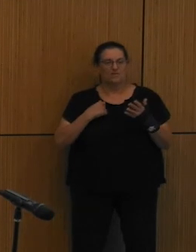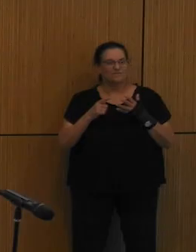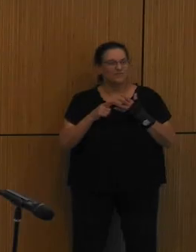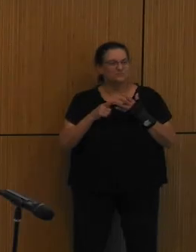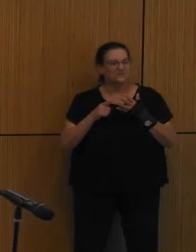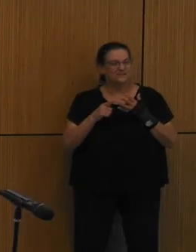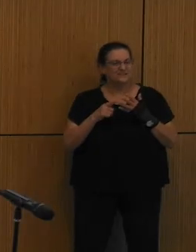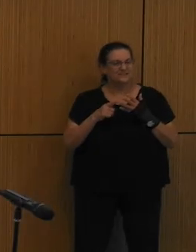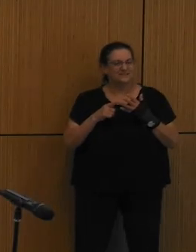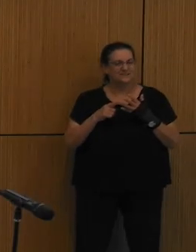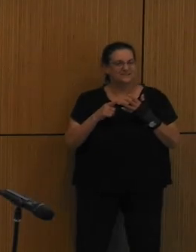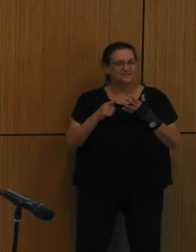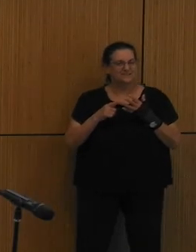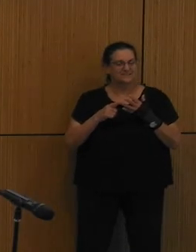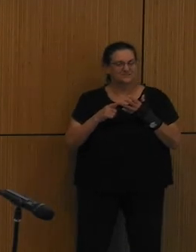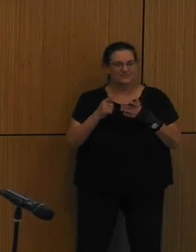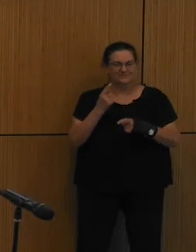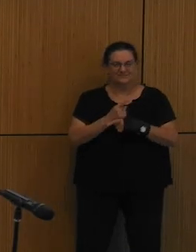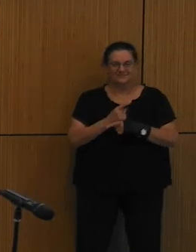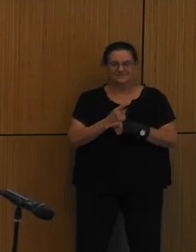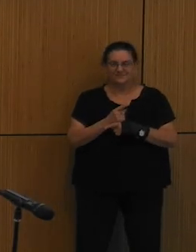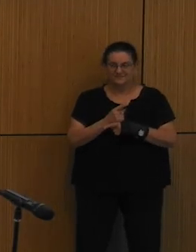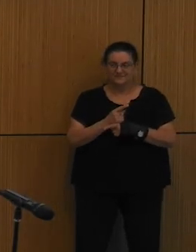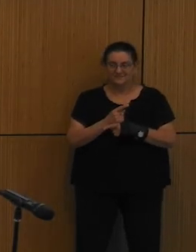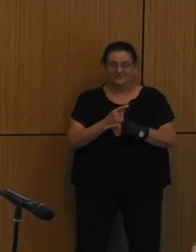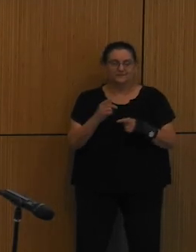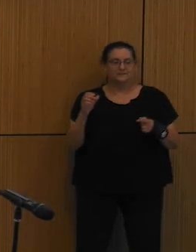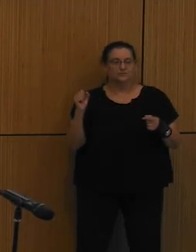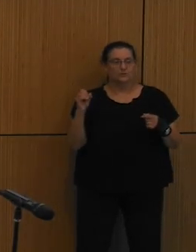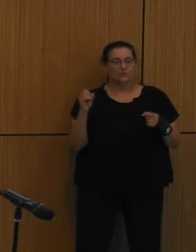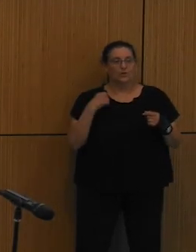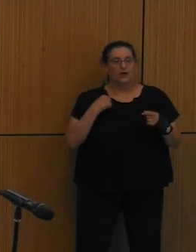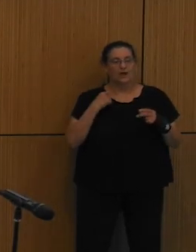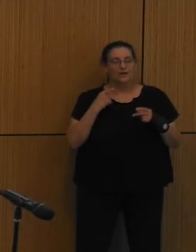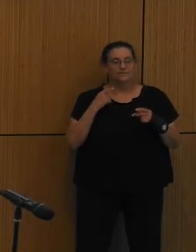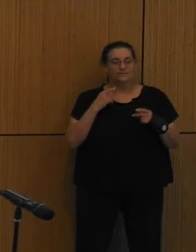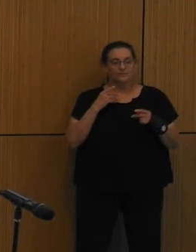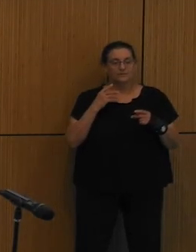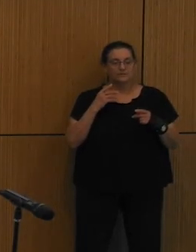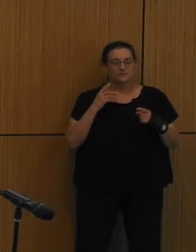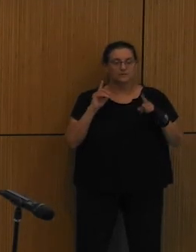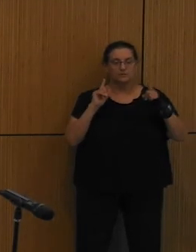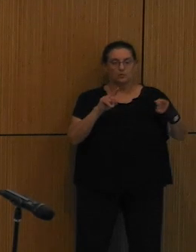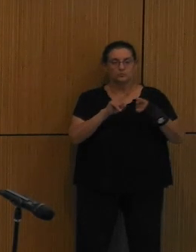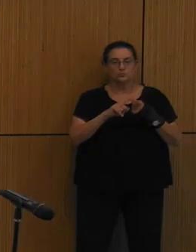Or, all across. I've been to two of the three panels so far